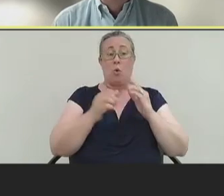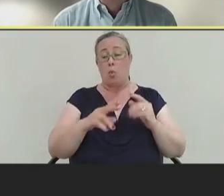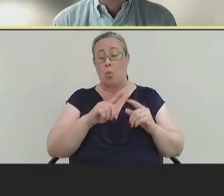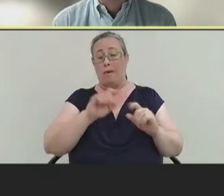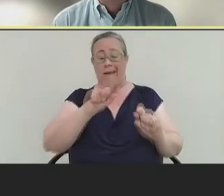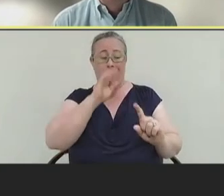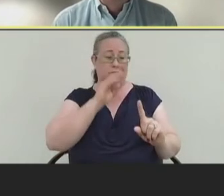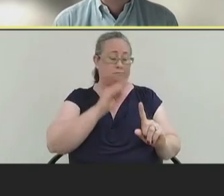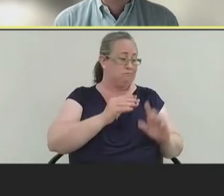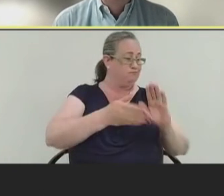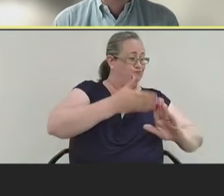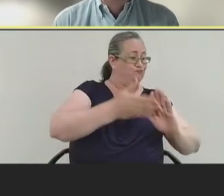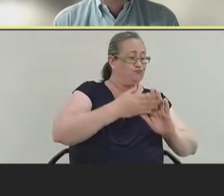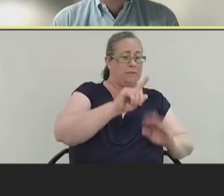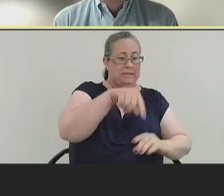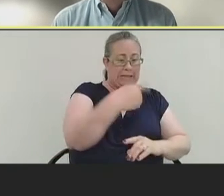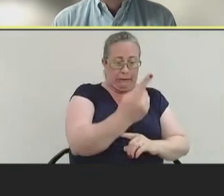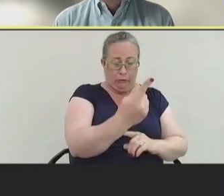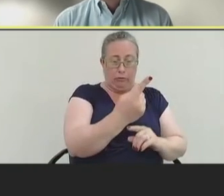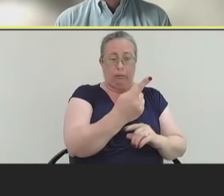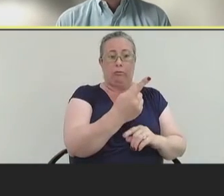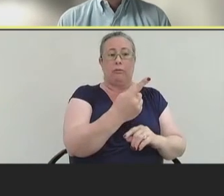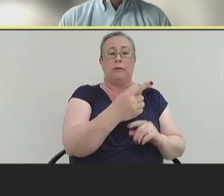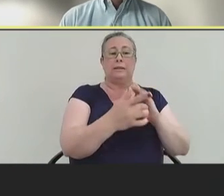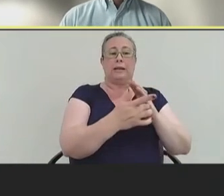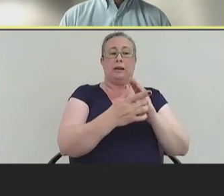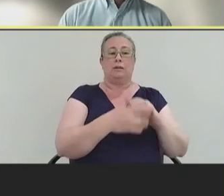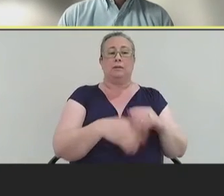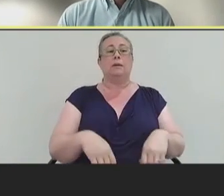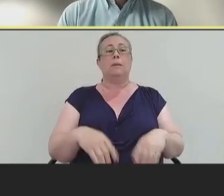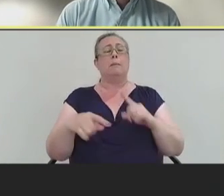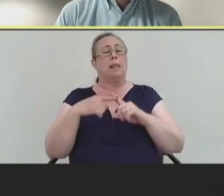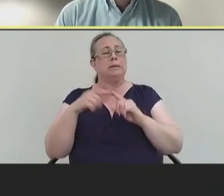for greater volume. And ultimately, with the newer construction and the nature of